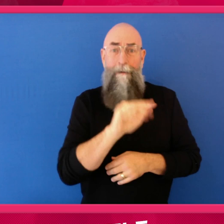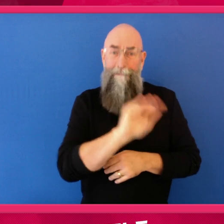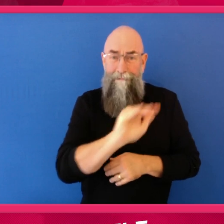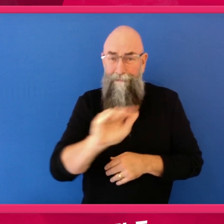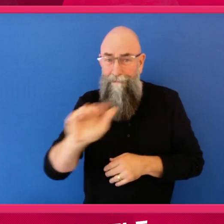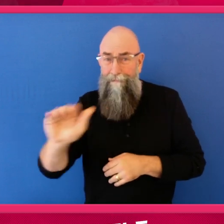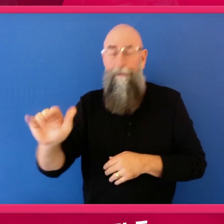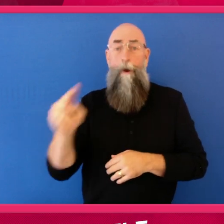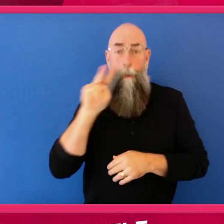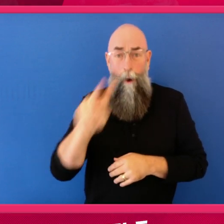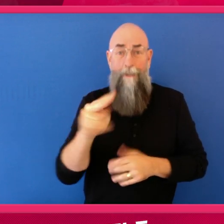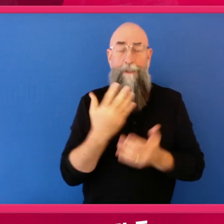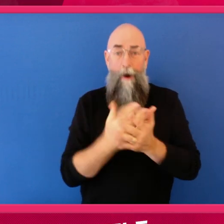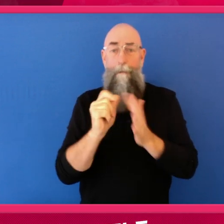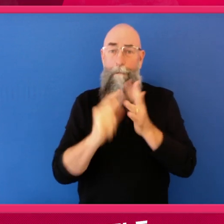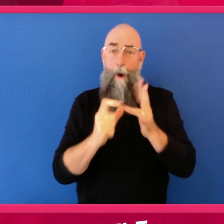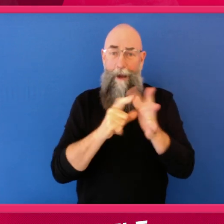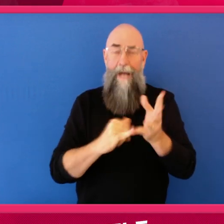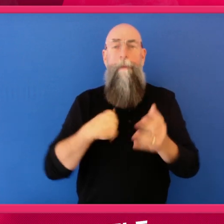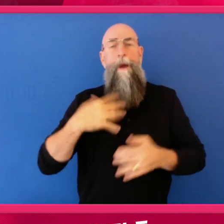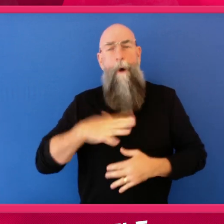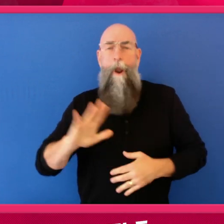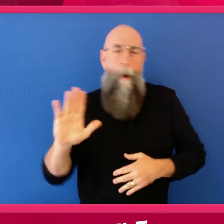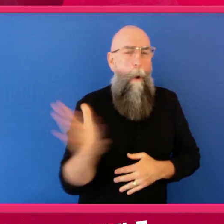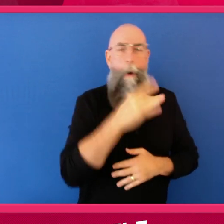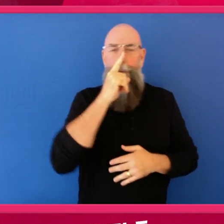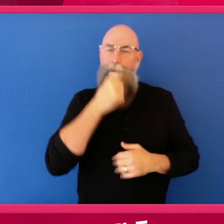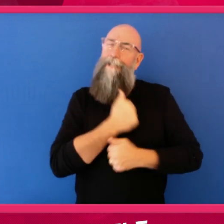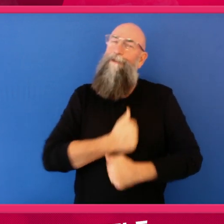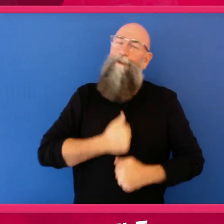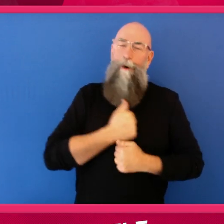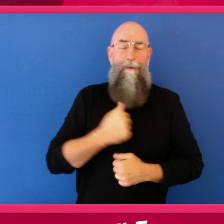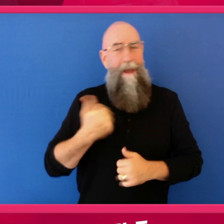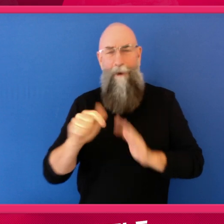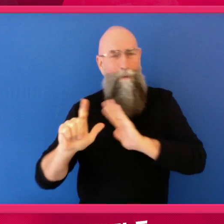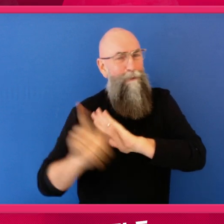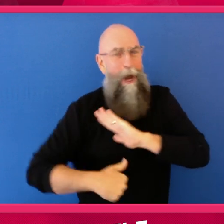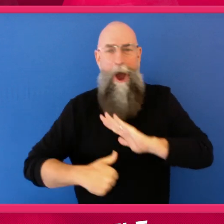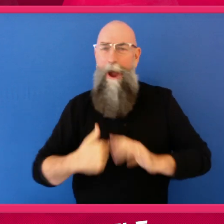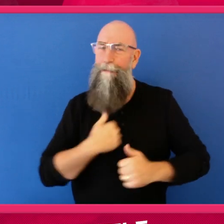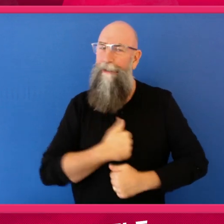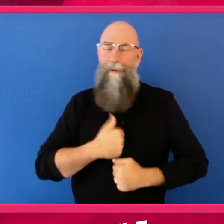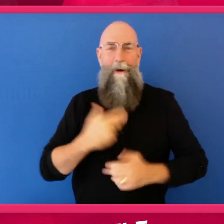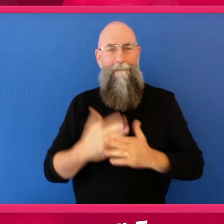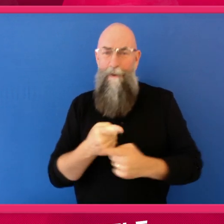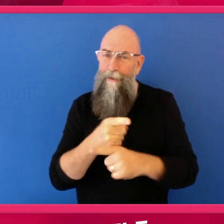want as many people as possible enjoying this podcast because we have a bloody fun time bringing it to you. So, I've been Georgie Tunny.